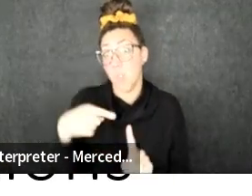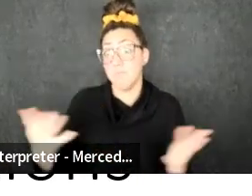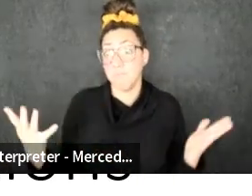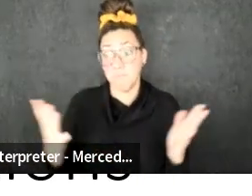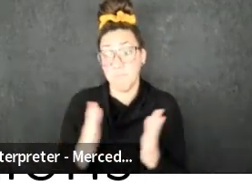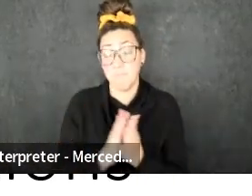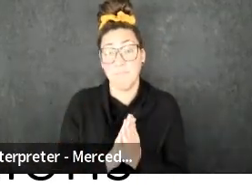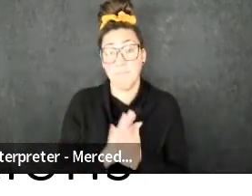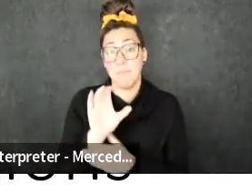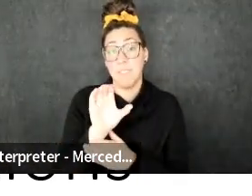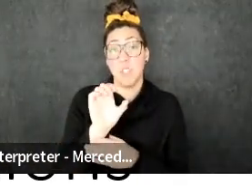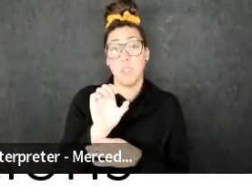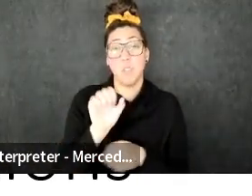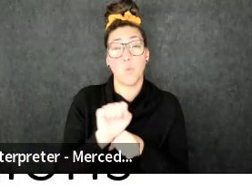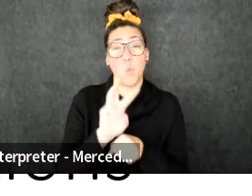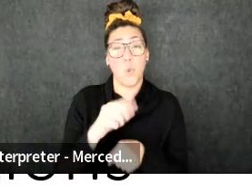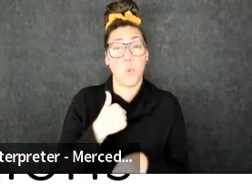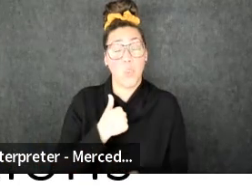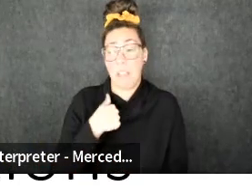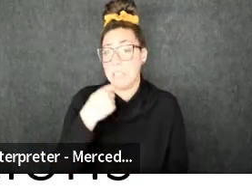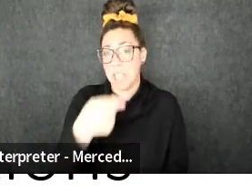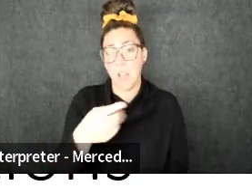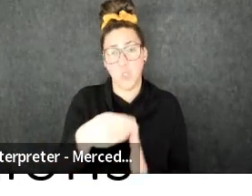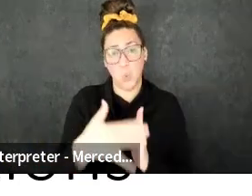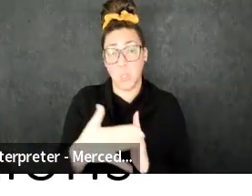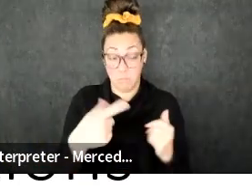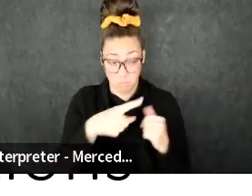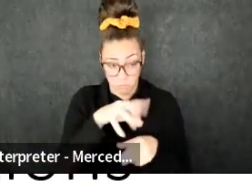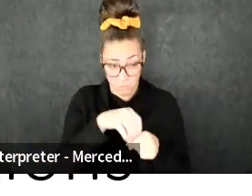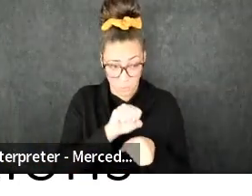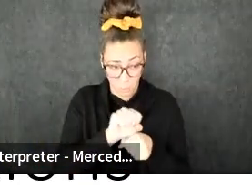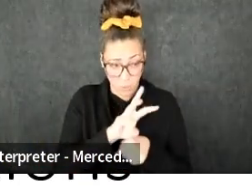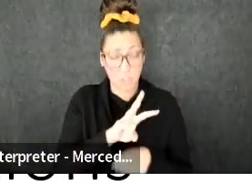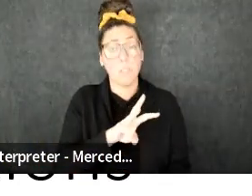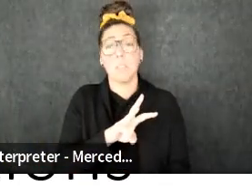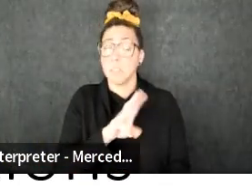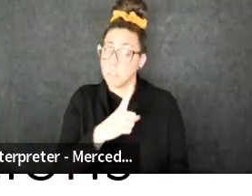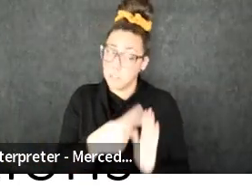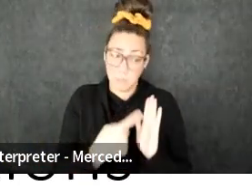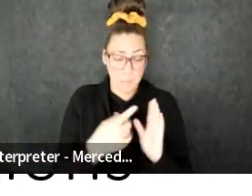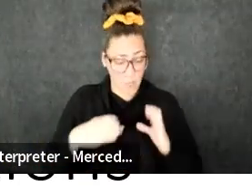I tell my students who are going into social work is sometimes our clients are the people that we're going to work